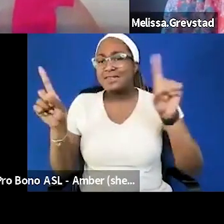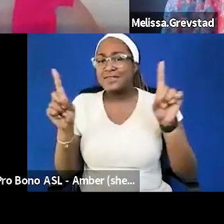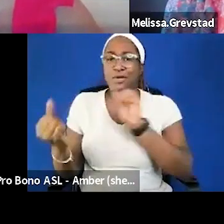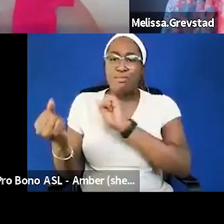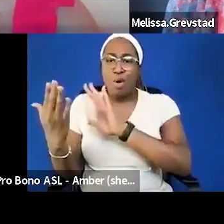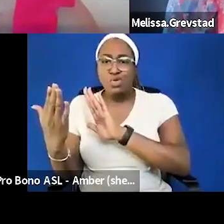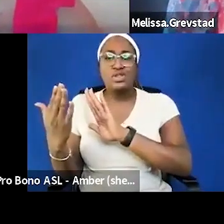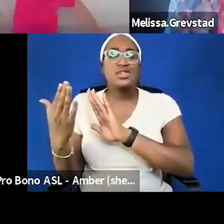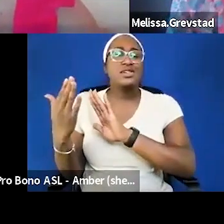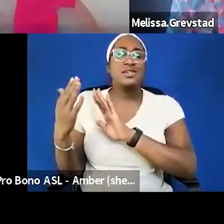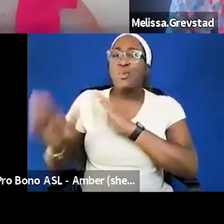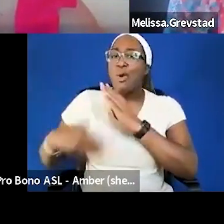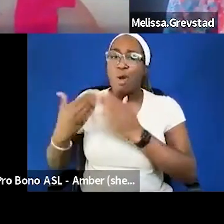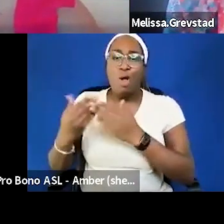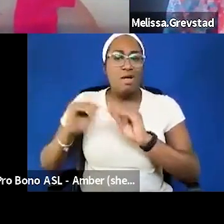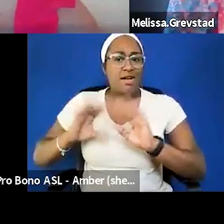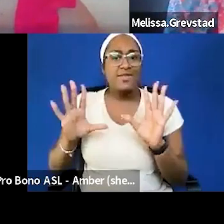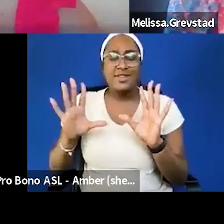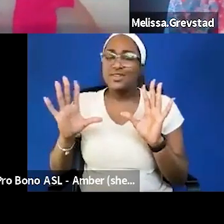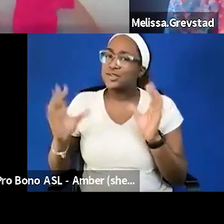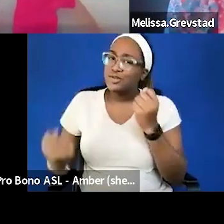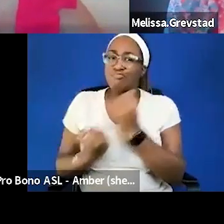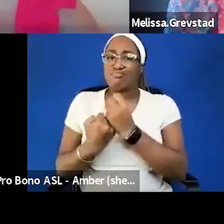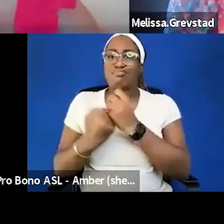But we're all obviously in support of this huge, massive goal